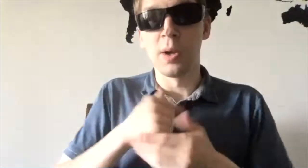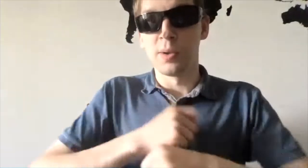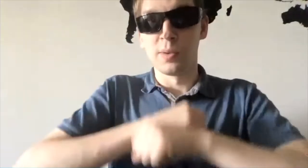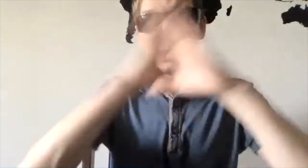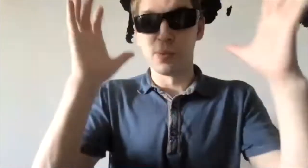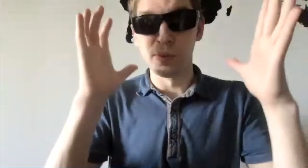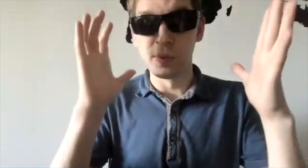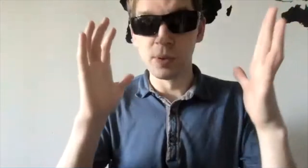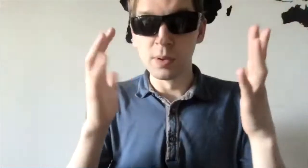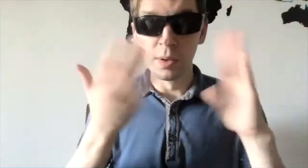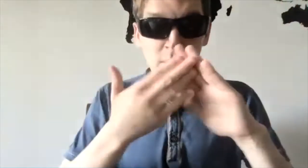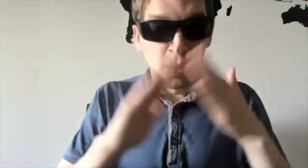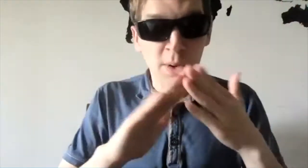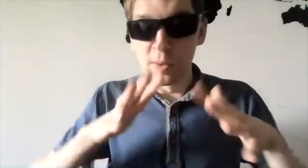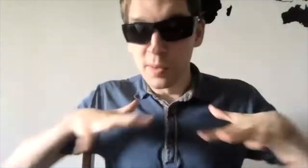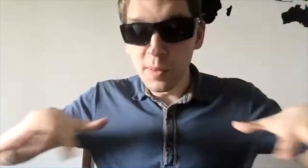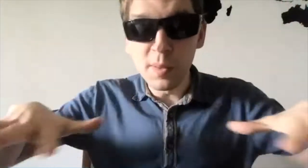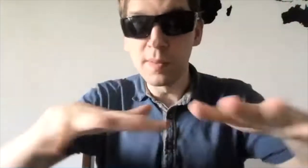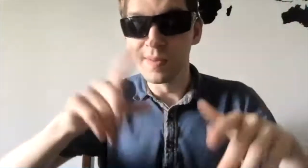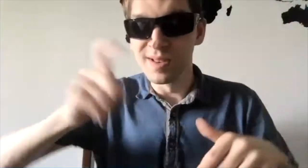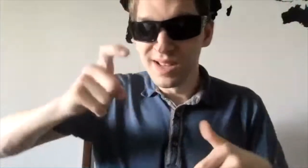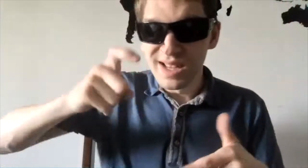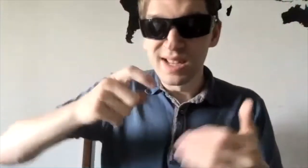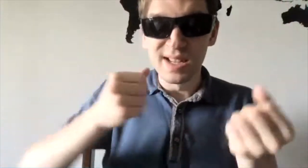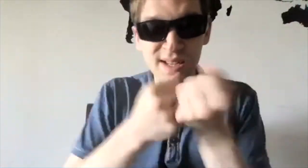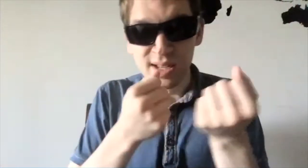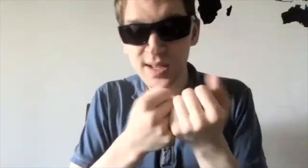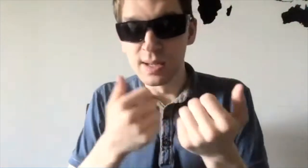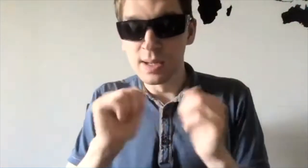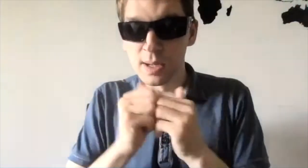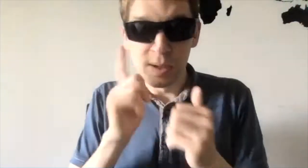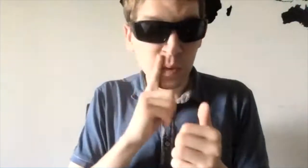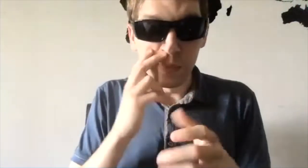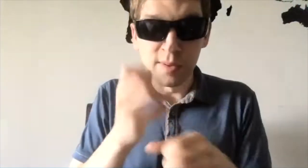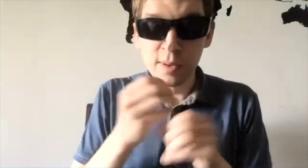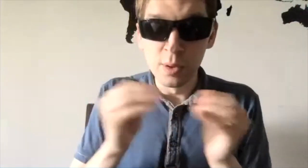much data on what we need to do and further our cause. How we can work better together